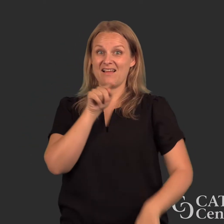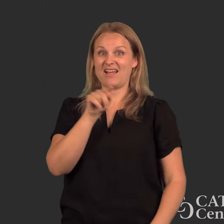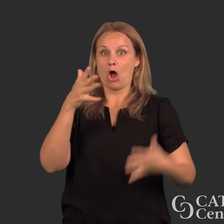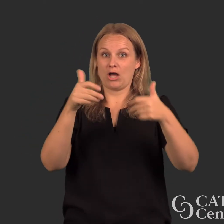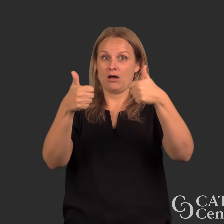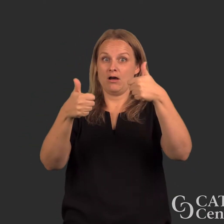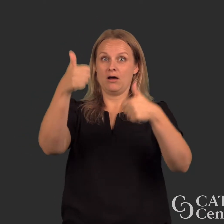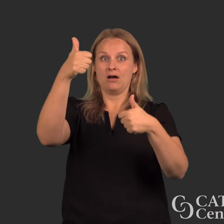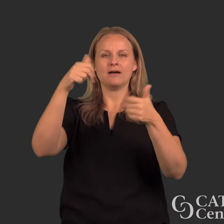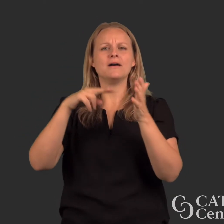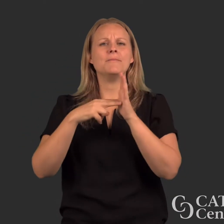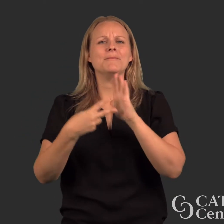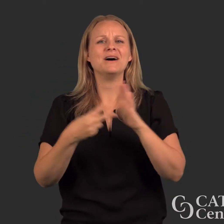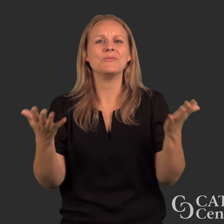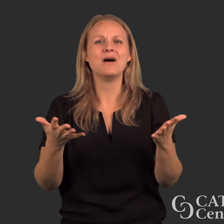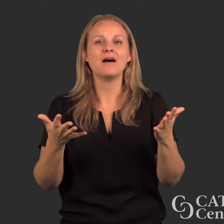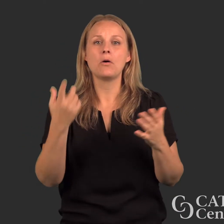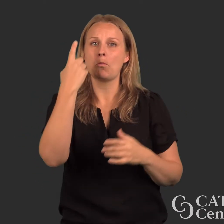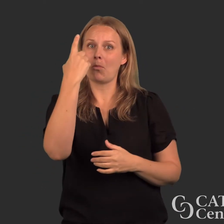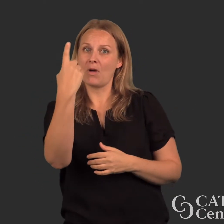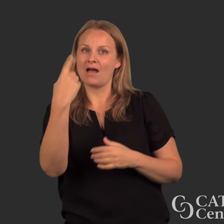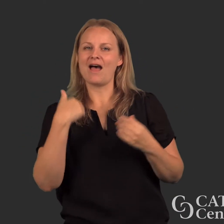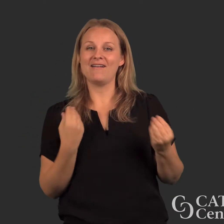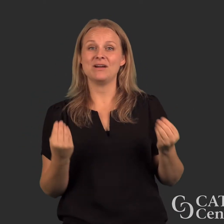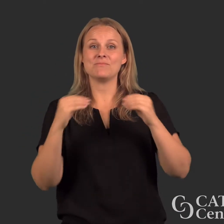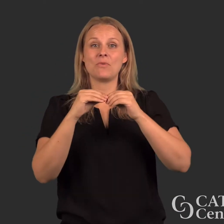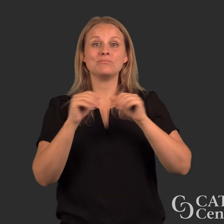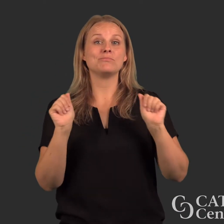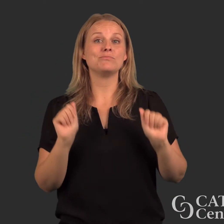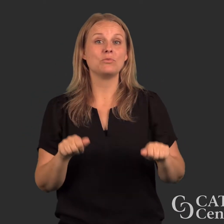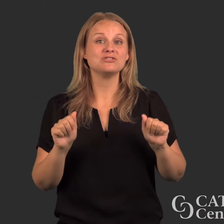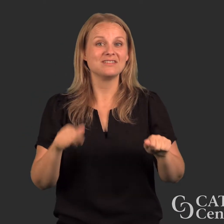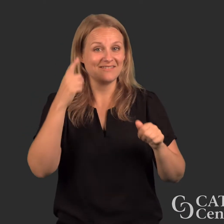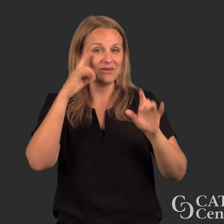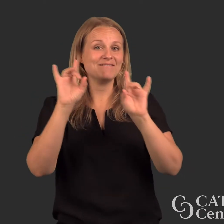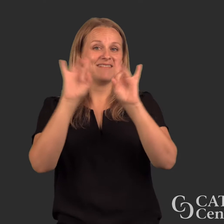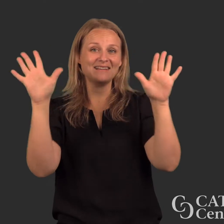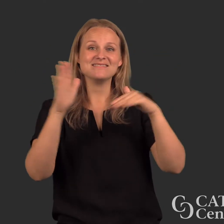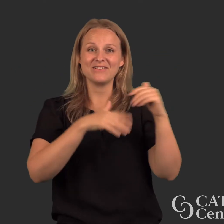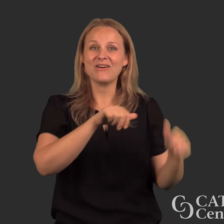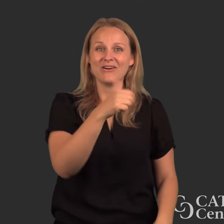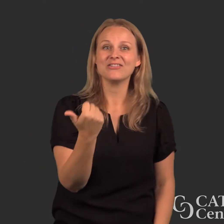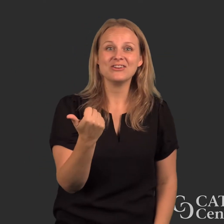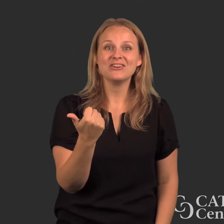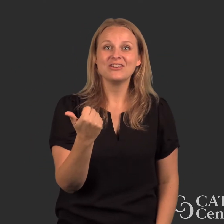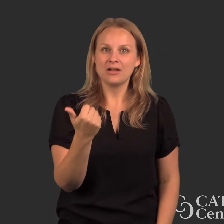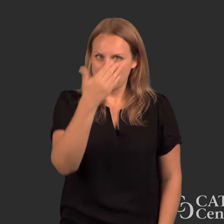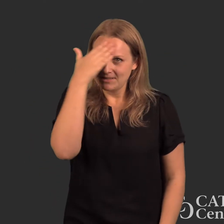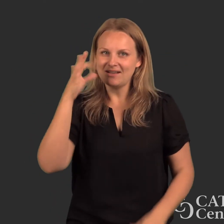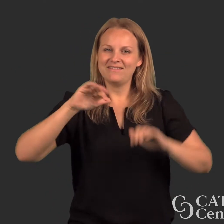It means that there is already potential for violence against women simply because of